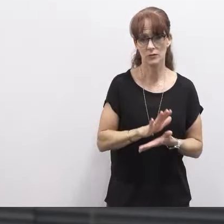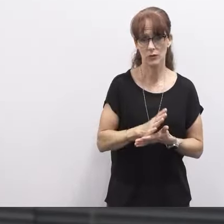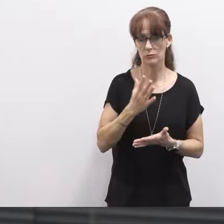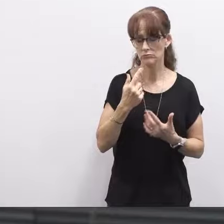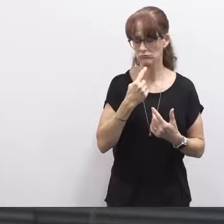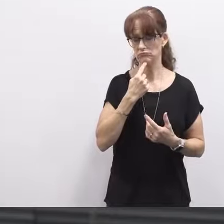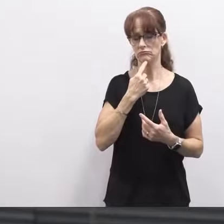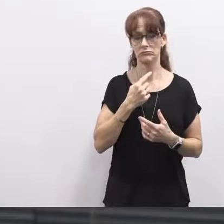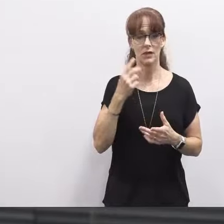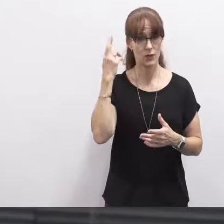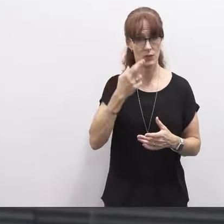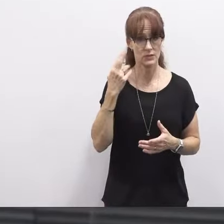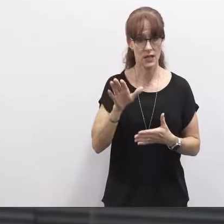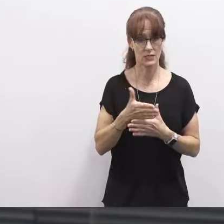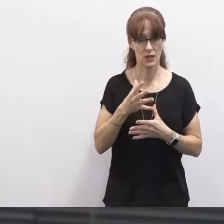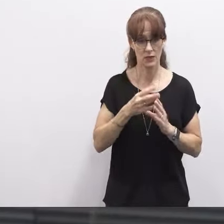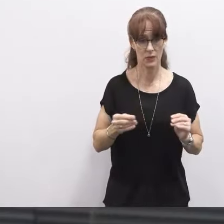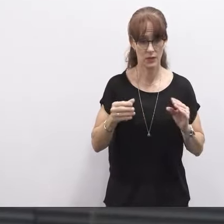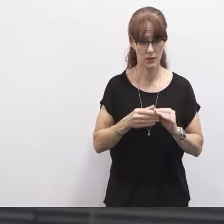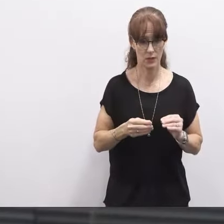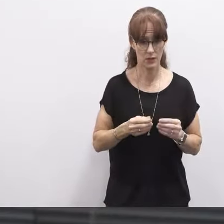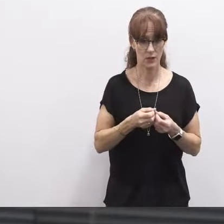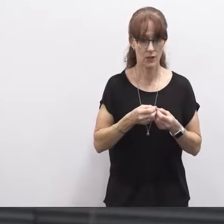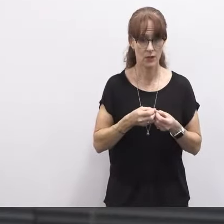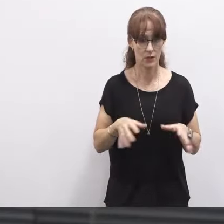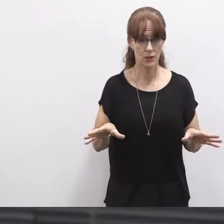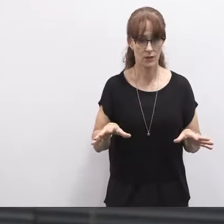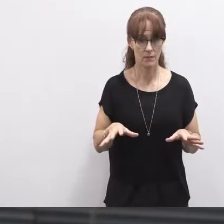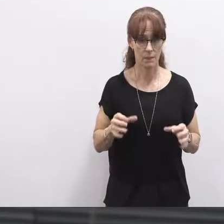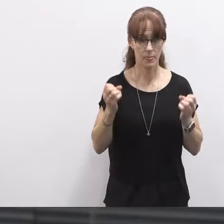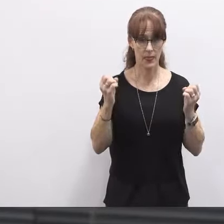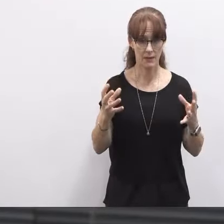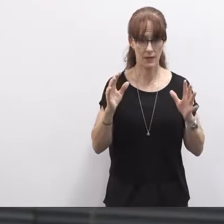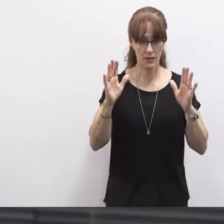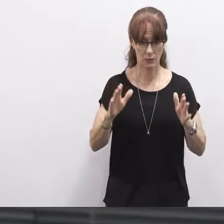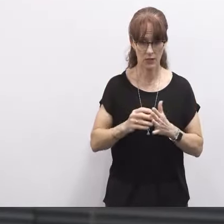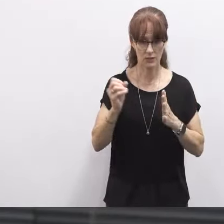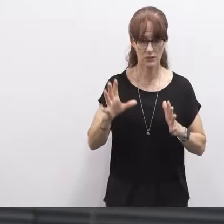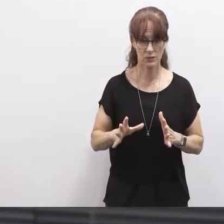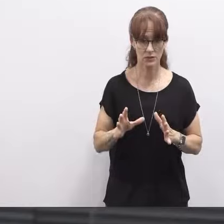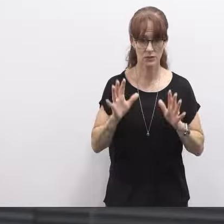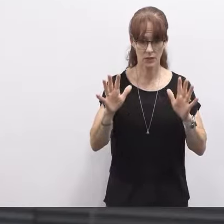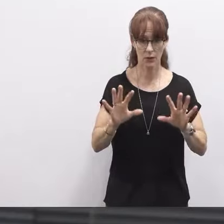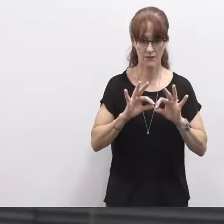The reason I share this story is that you're going to lose many great students and fabulous families